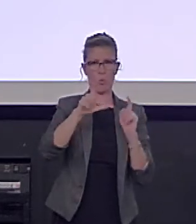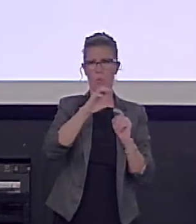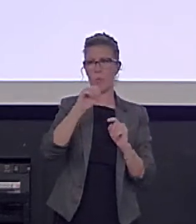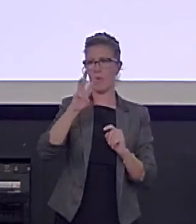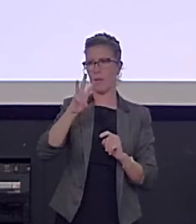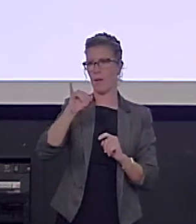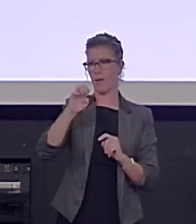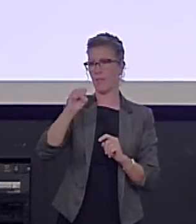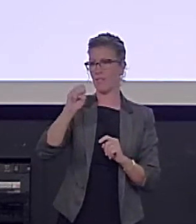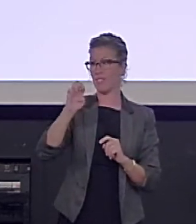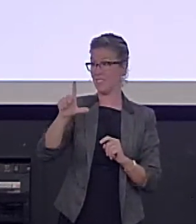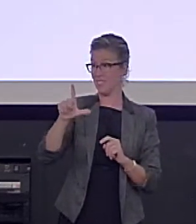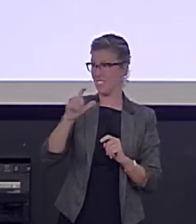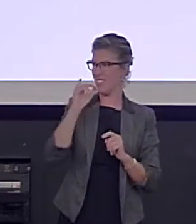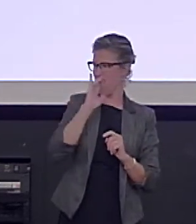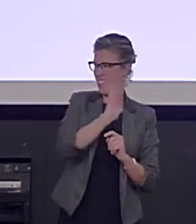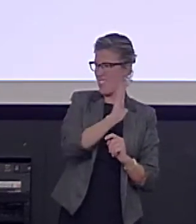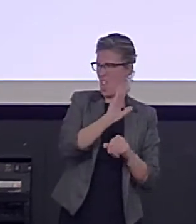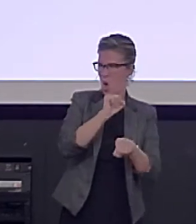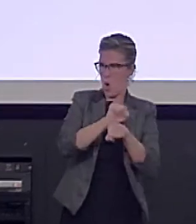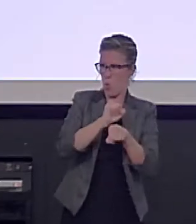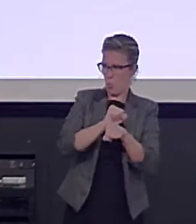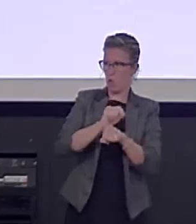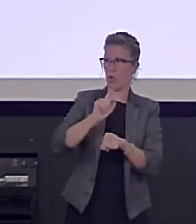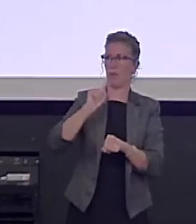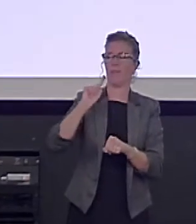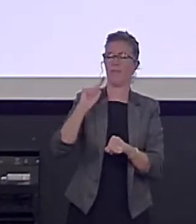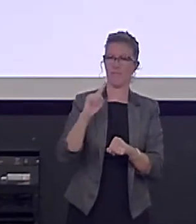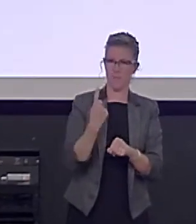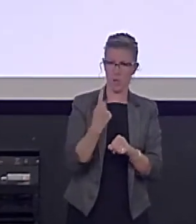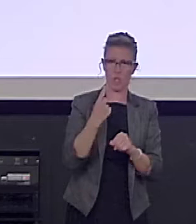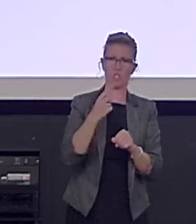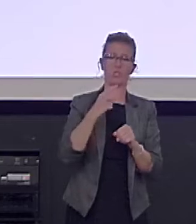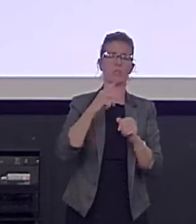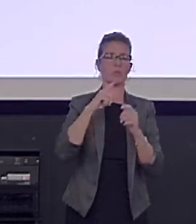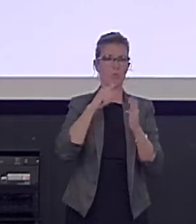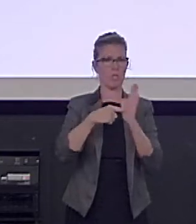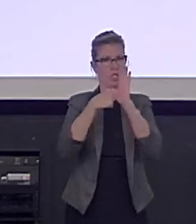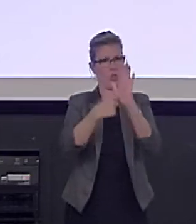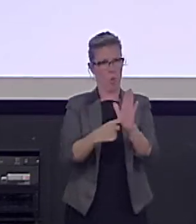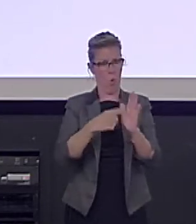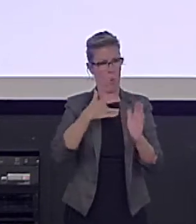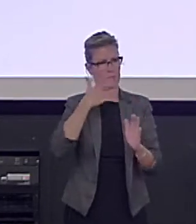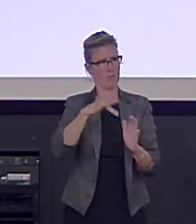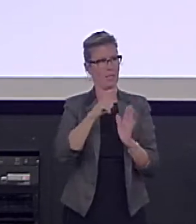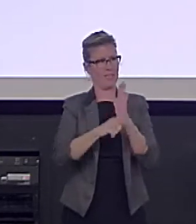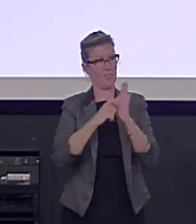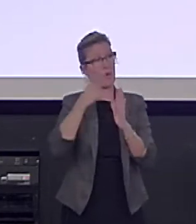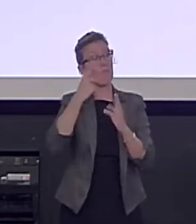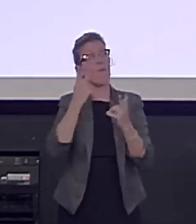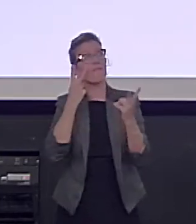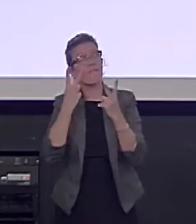the first to really demonstrate the presence of sensitive periods particularly for the visual system.